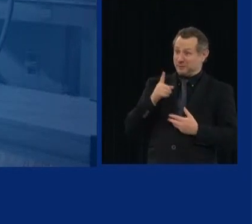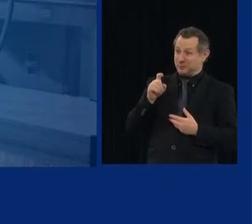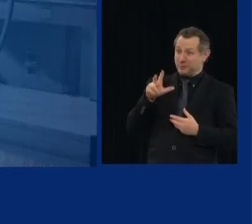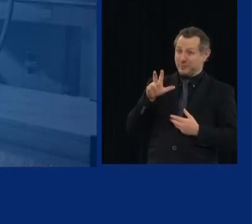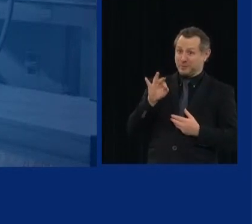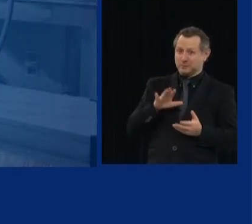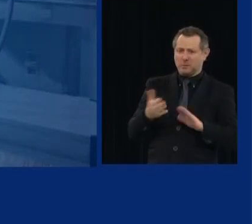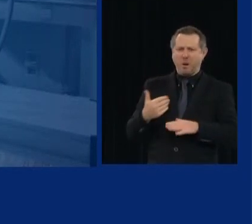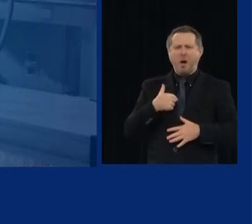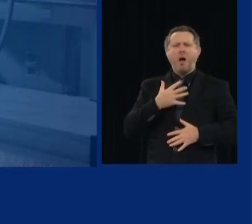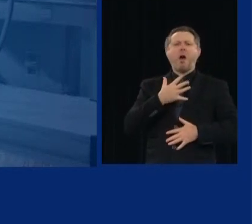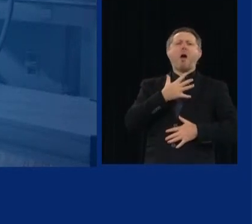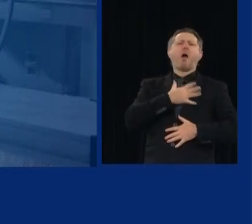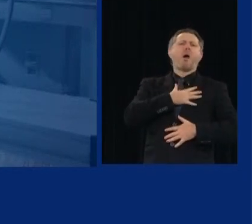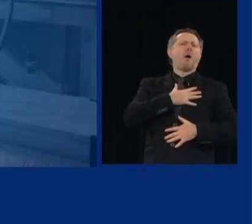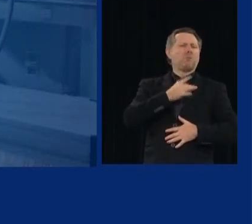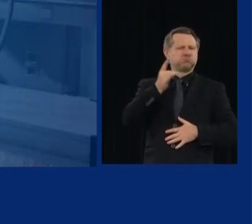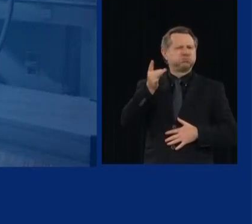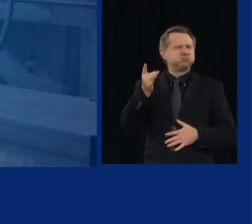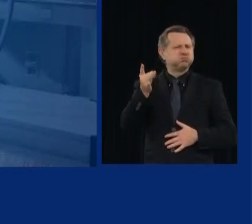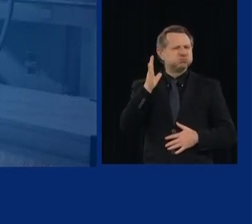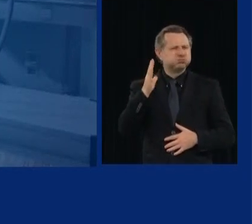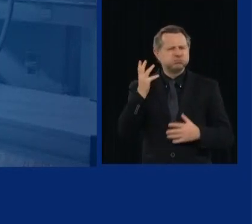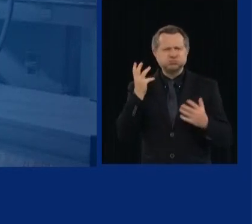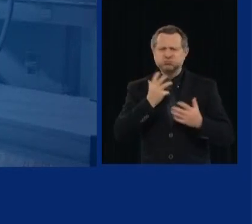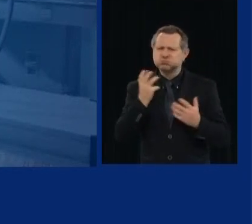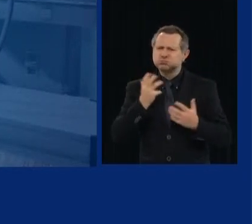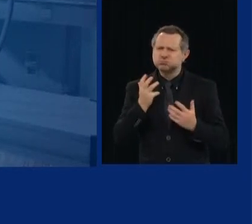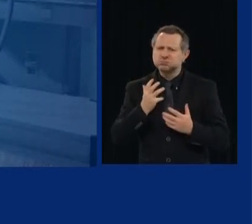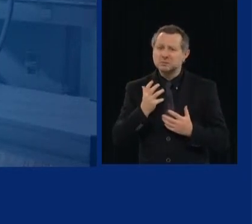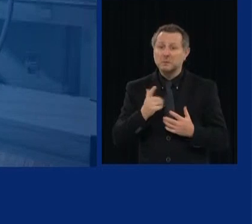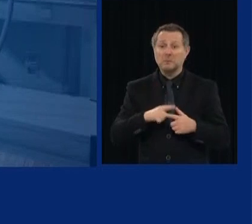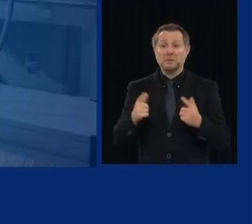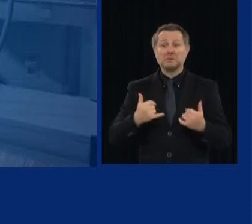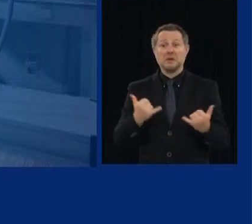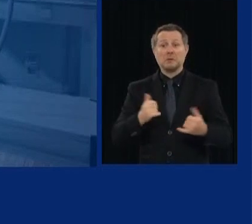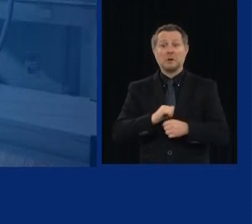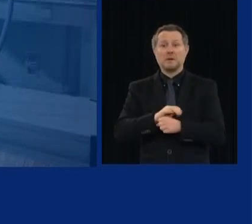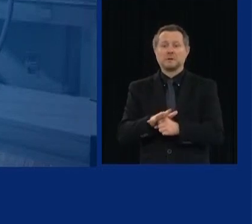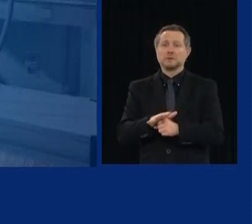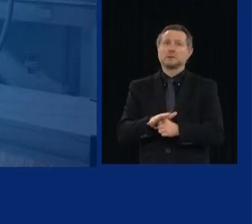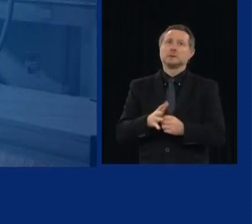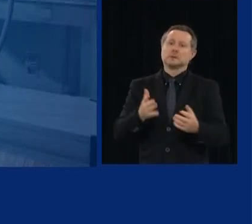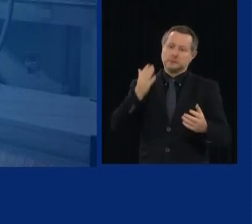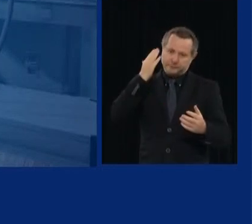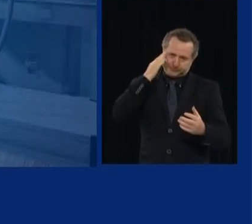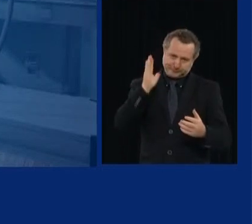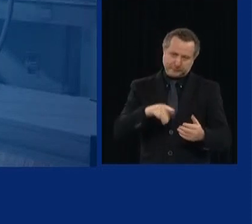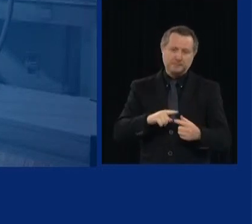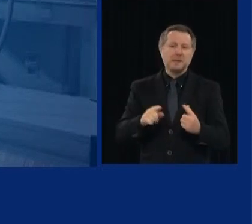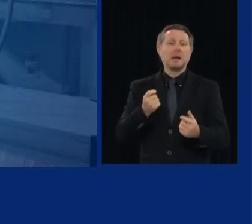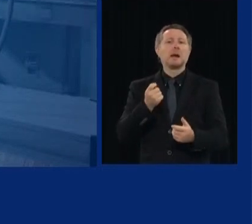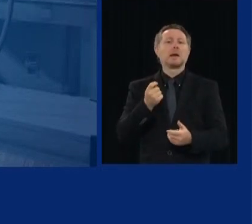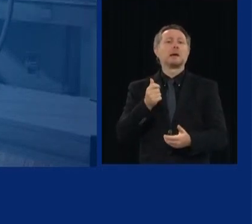IF I HAD THAT NEWS TO DELIVER,